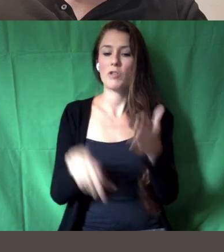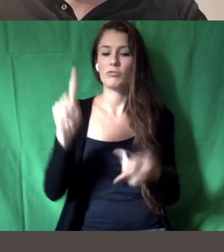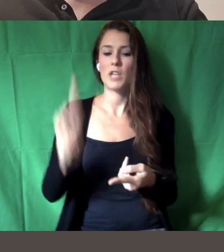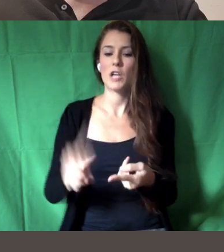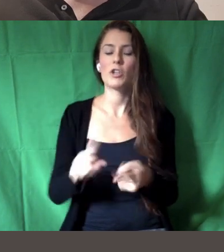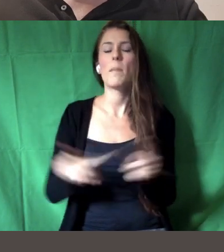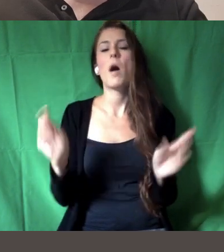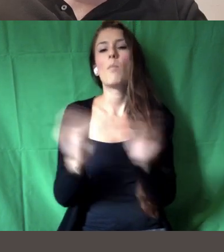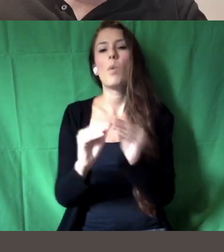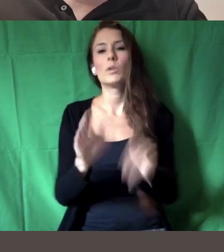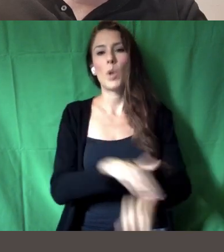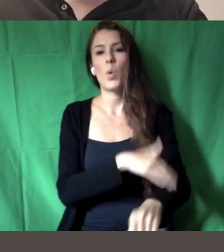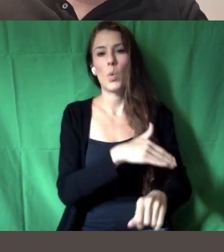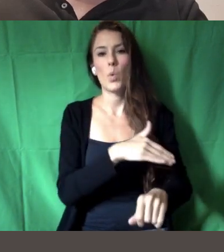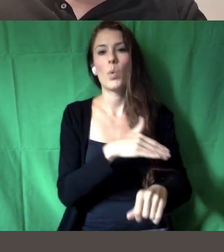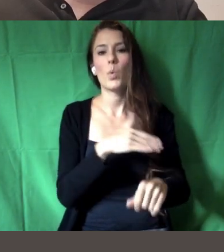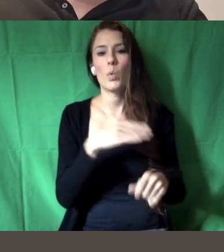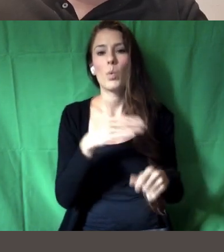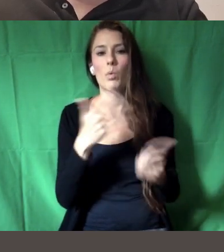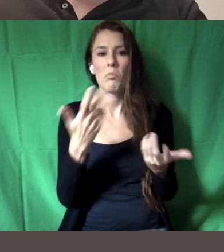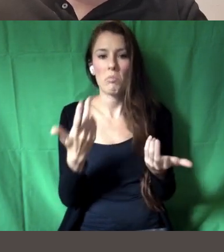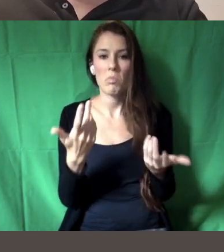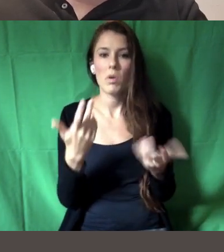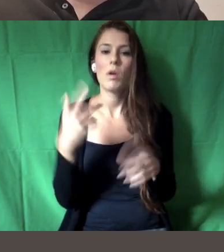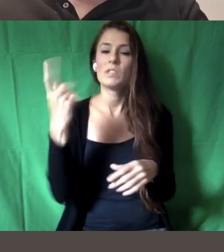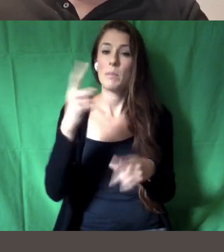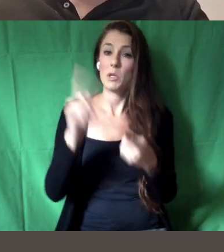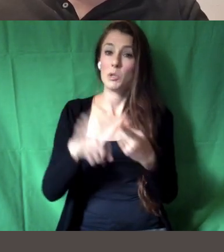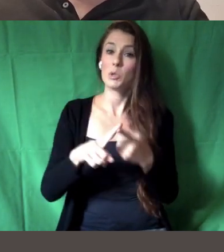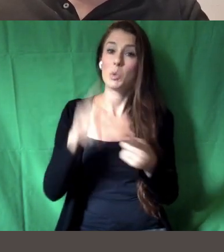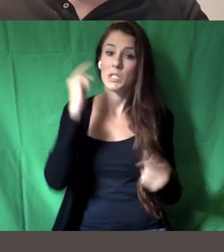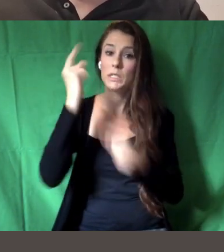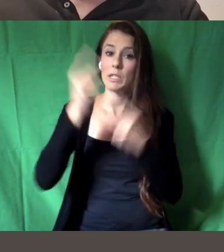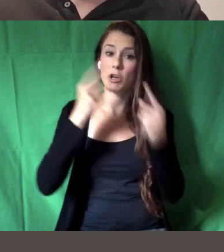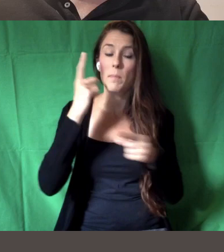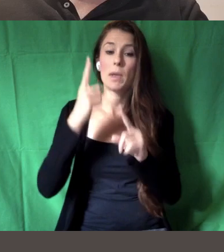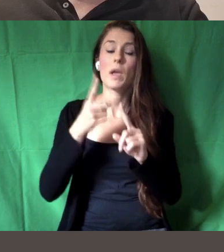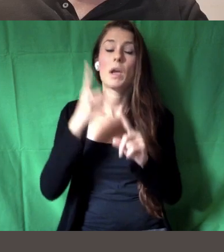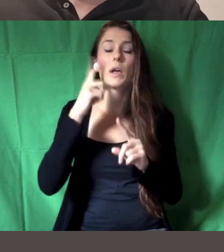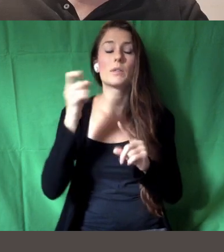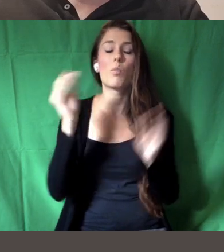but it's slower. It's still a valid choice to consider because it's more environment friendly.